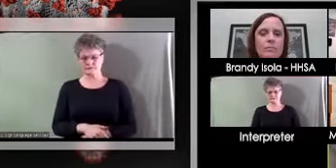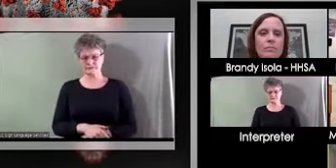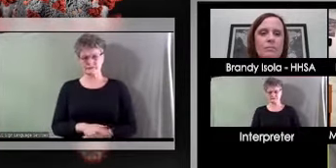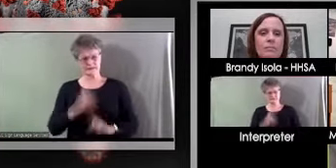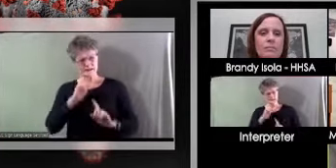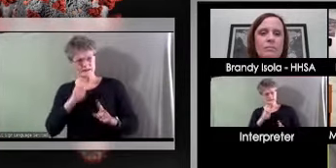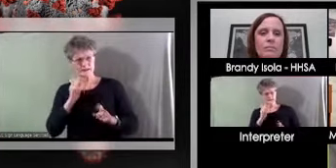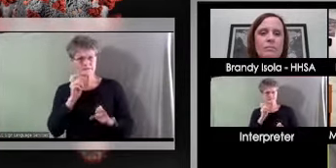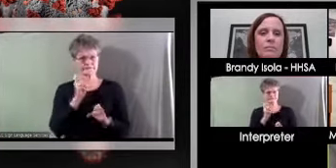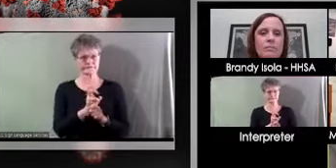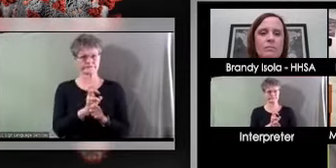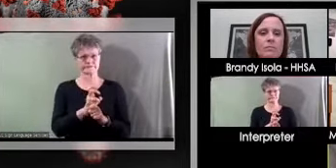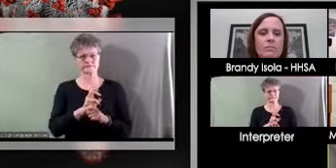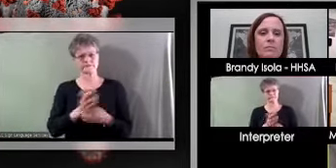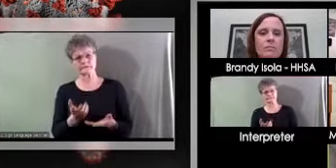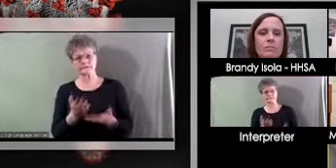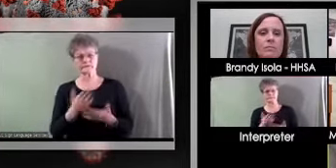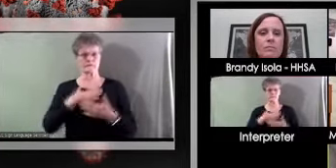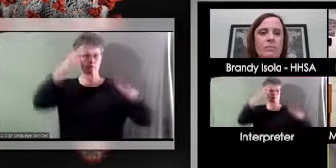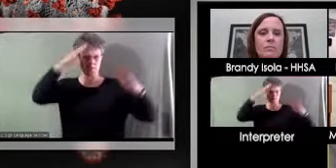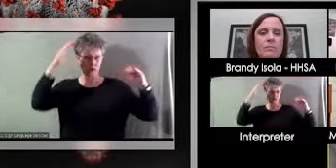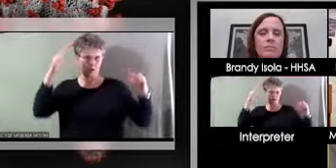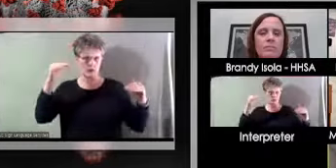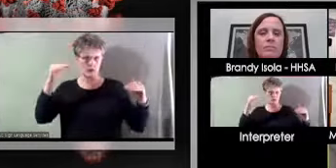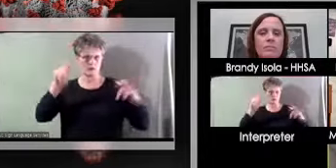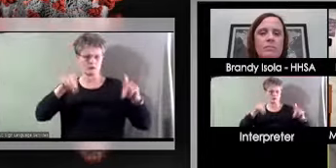is that people staying at home, social distancing,